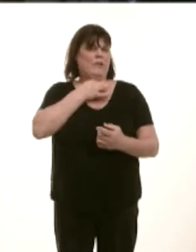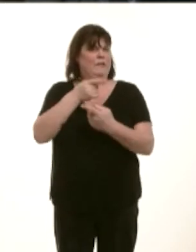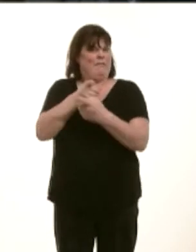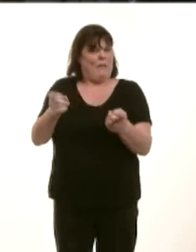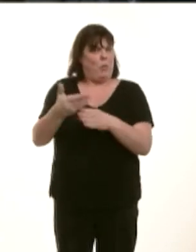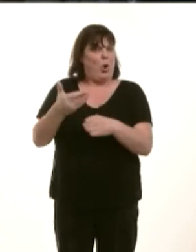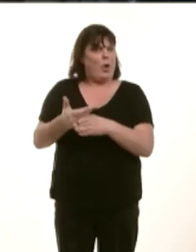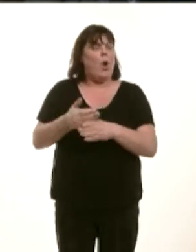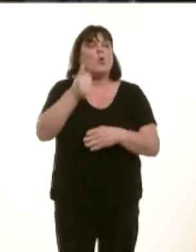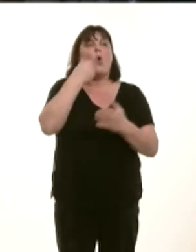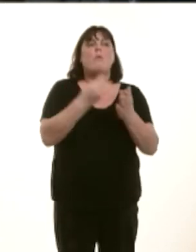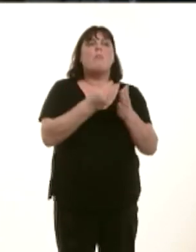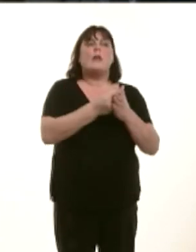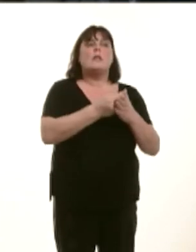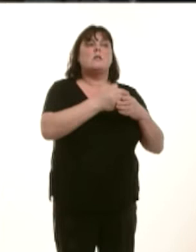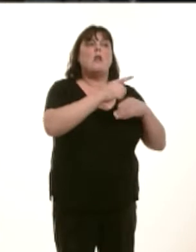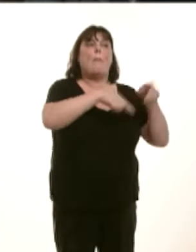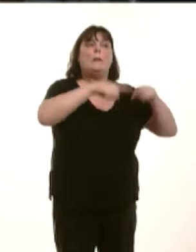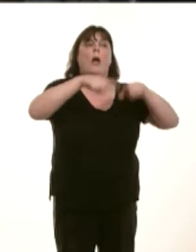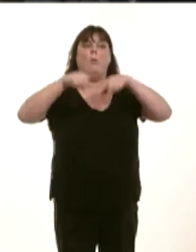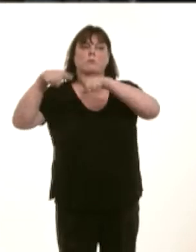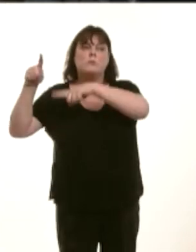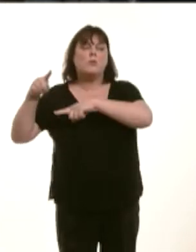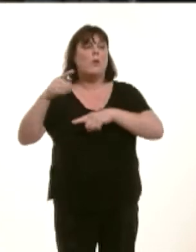up and down quite dramatically quite often. Where the price goes up, lots of people go